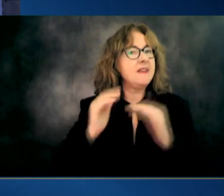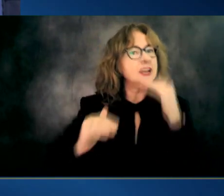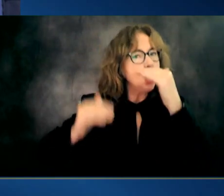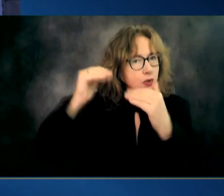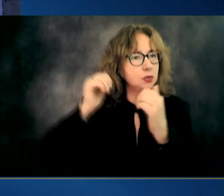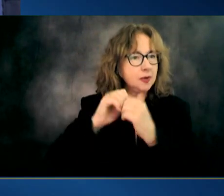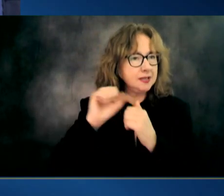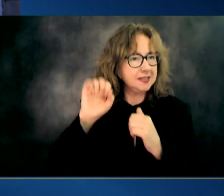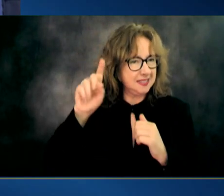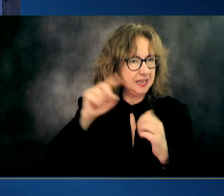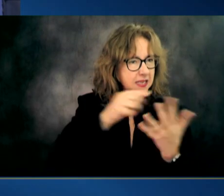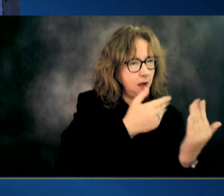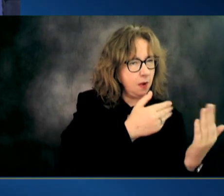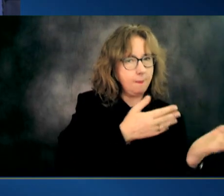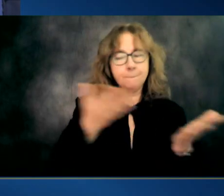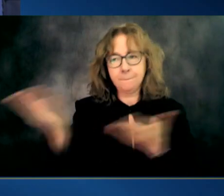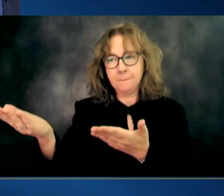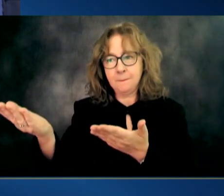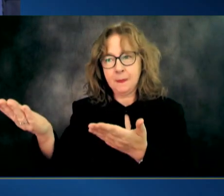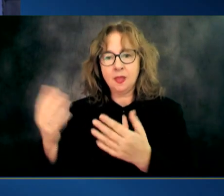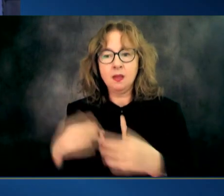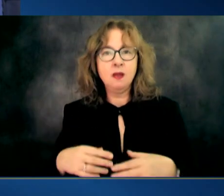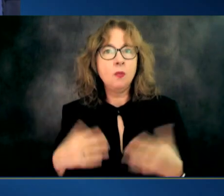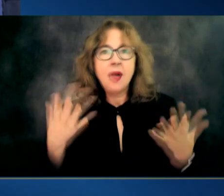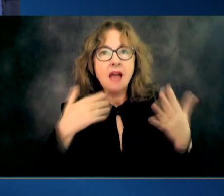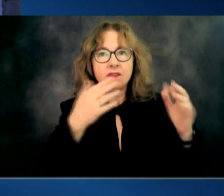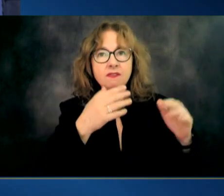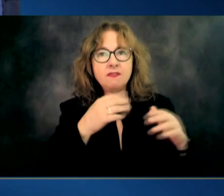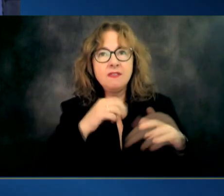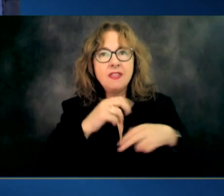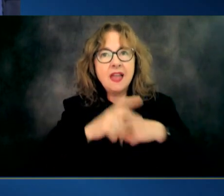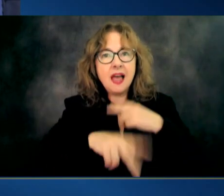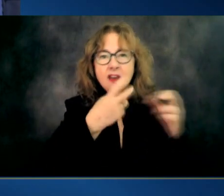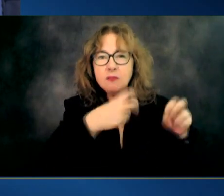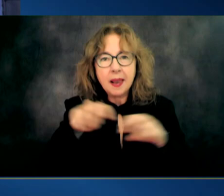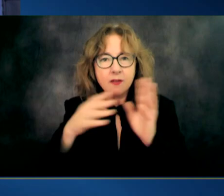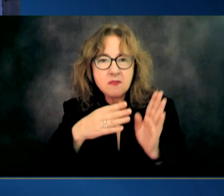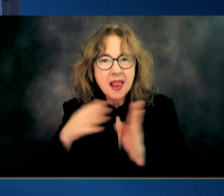And obviously last, but definitely not least, our providers -- our providers who have been